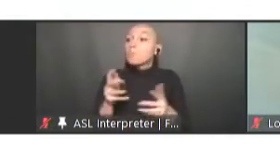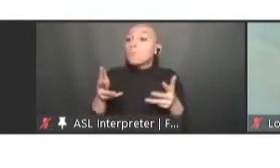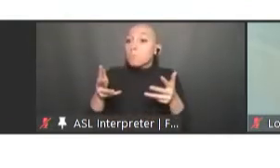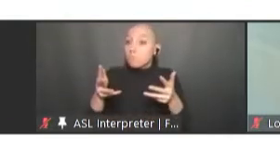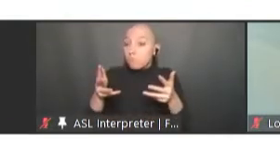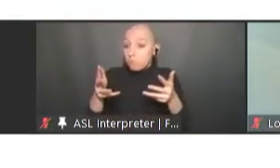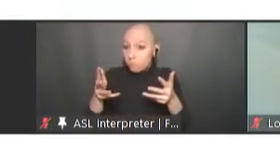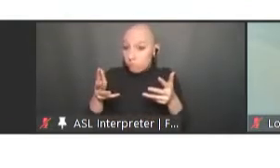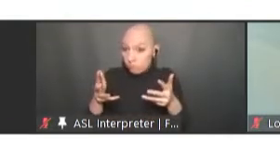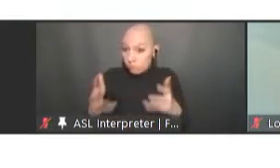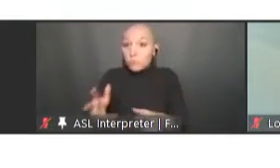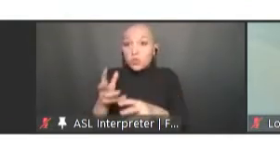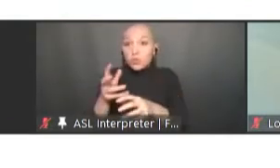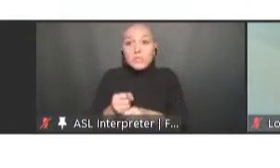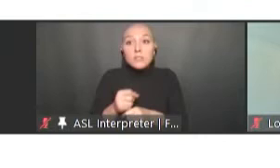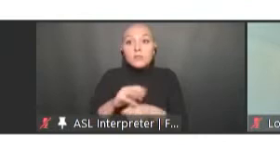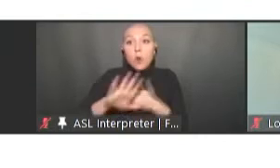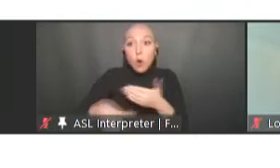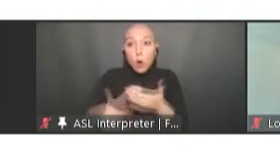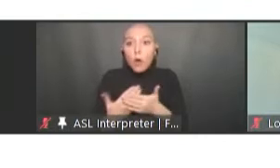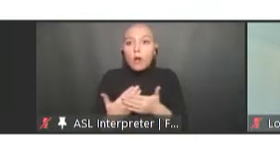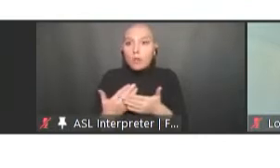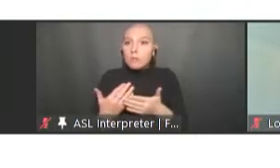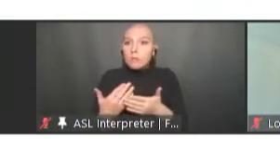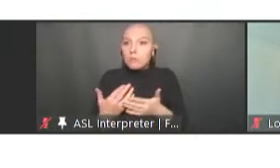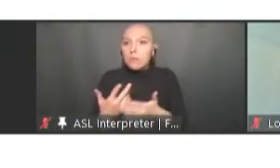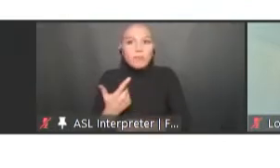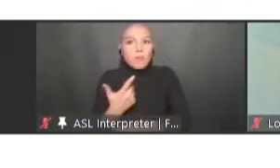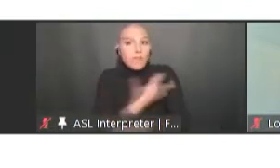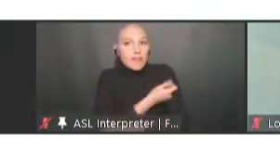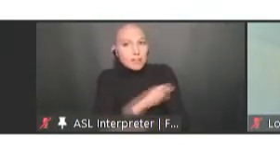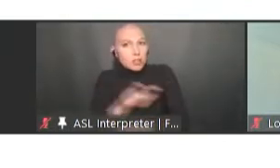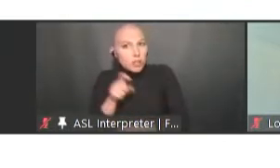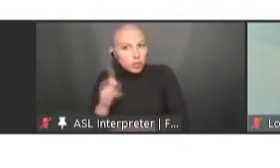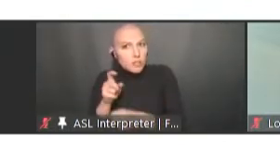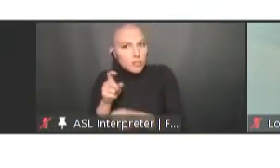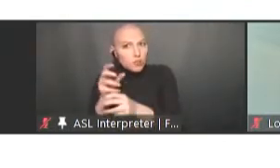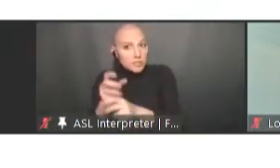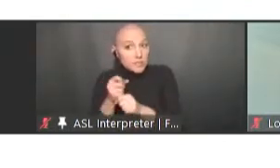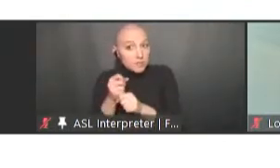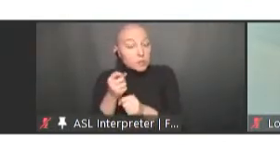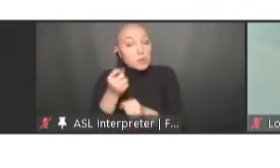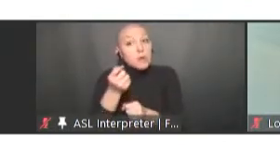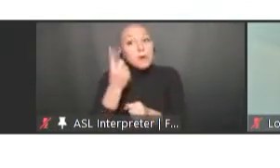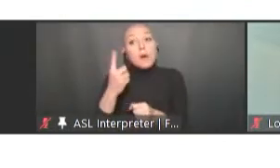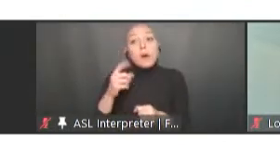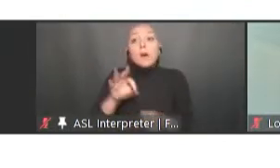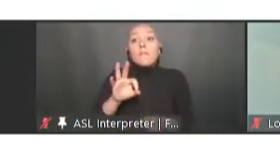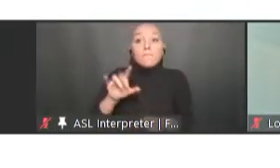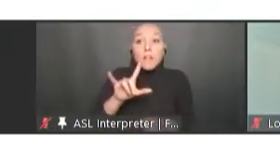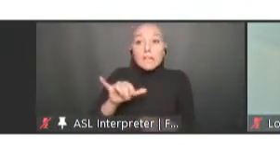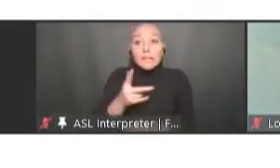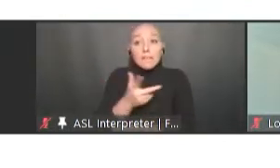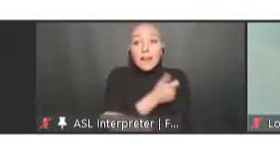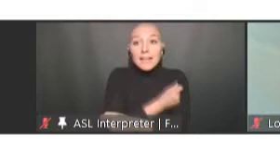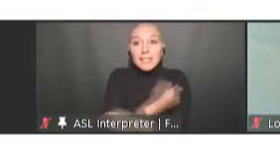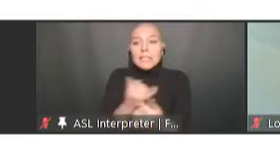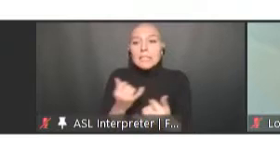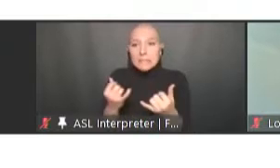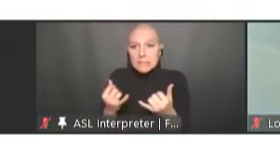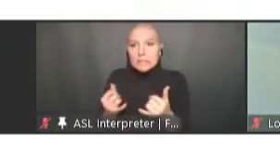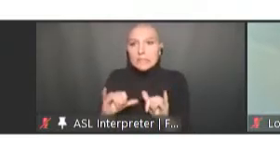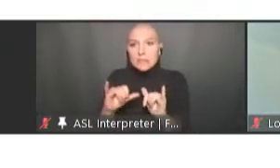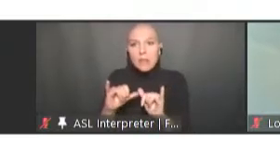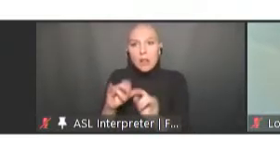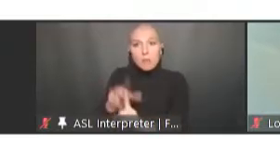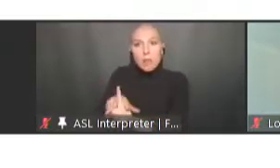doses they should have received. Fully vaccinated still applies to the primary series. And there's